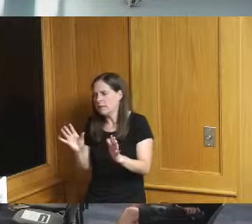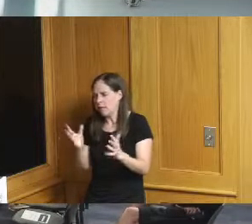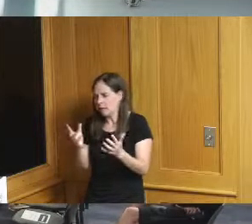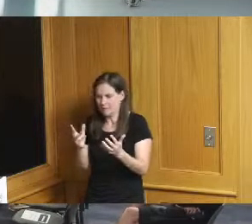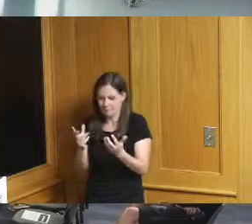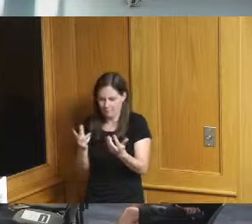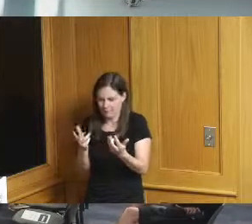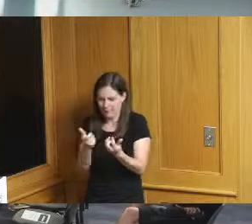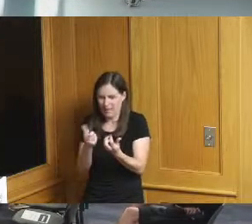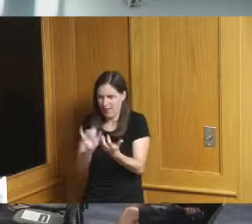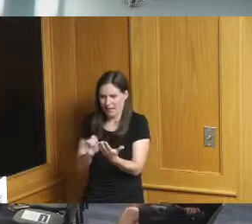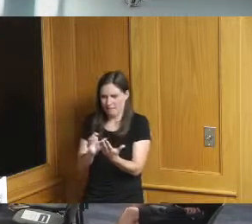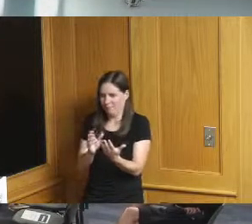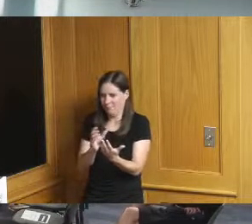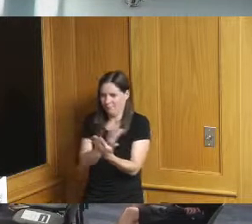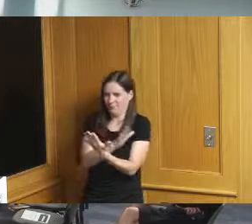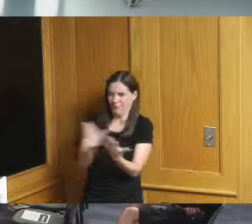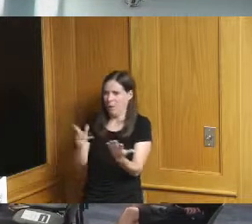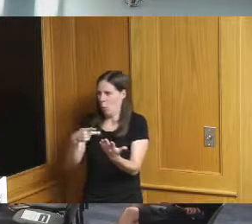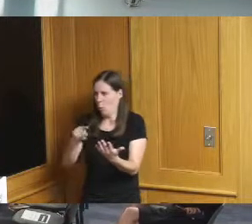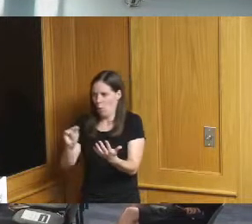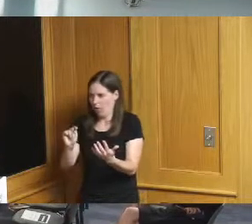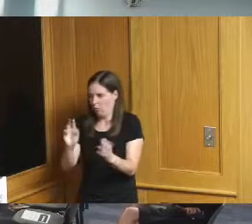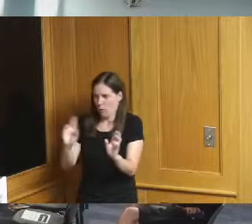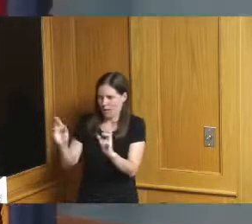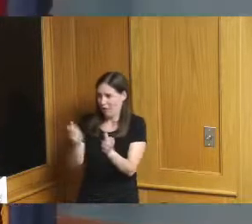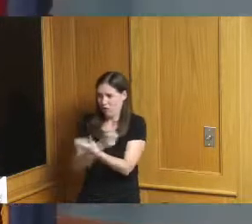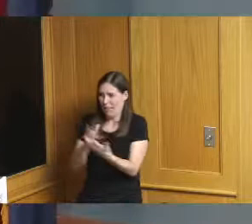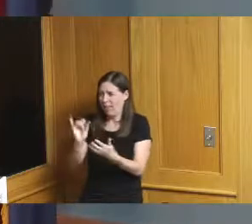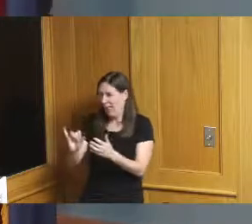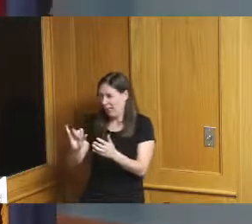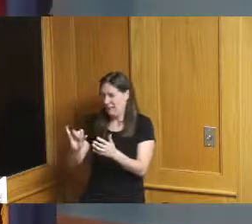and uh the orientation schedule that's next i don't think we really need to